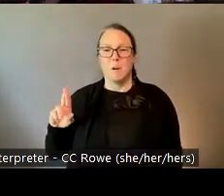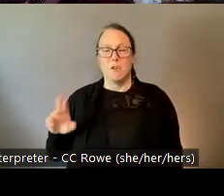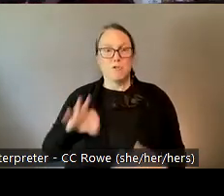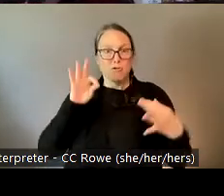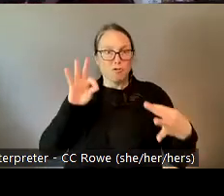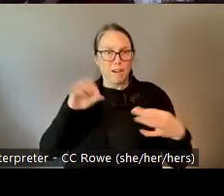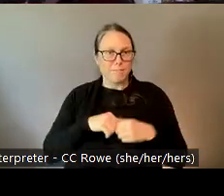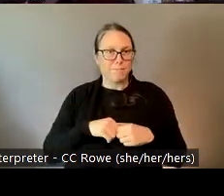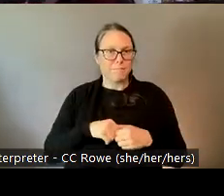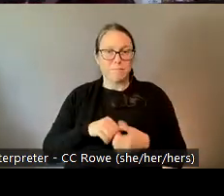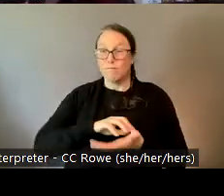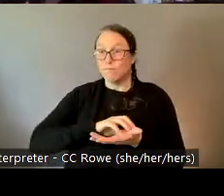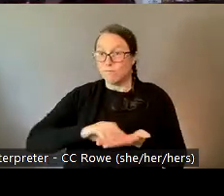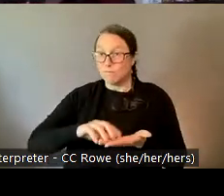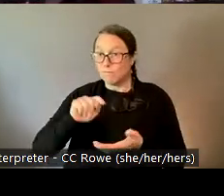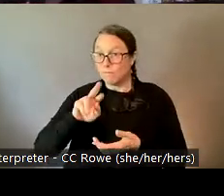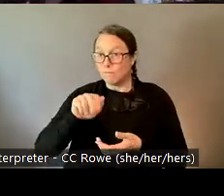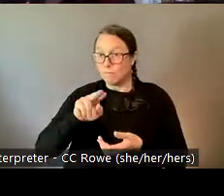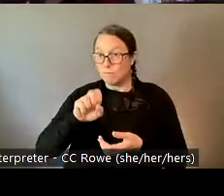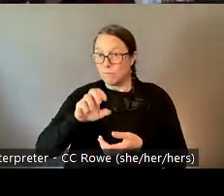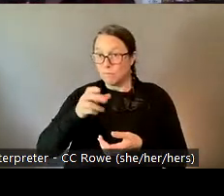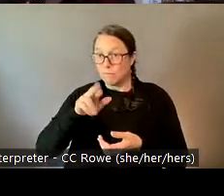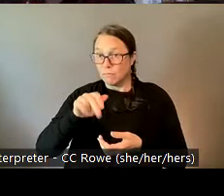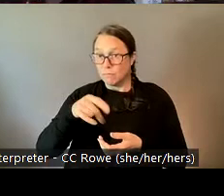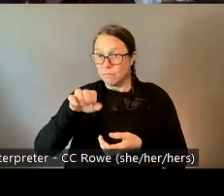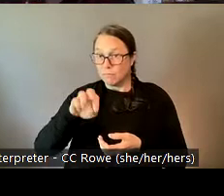Braille transcription is the process by which a print document is turned into Braille.